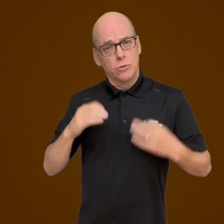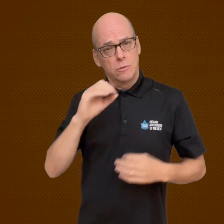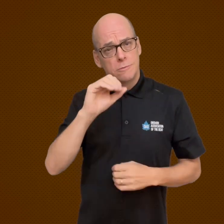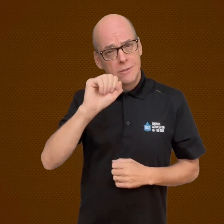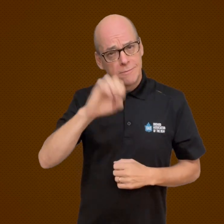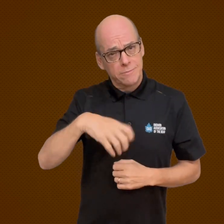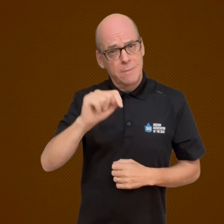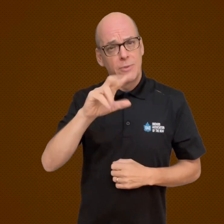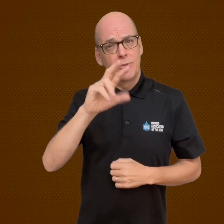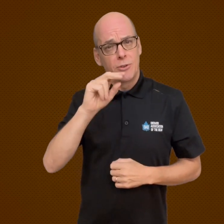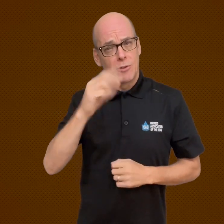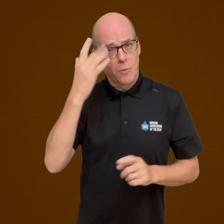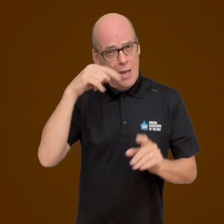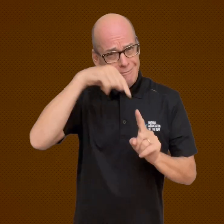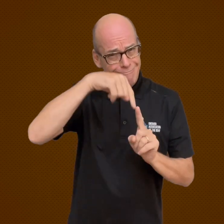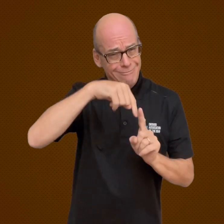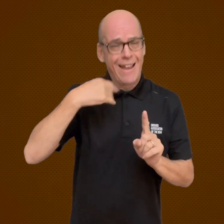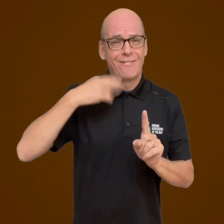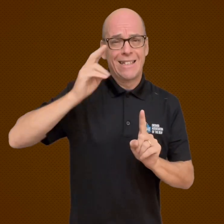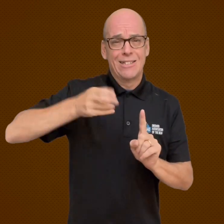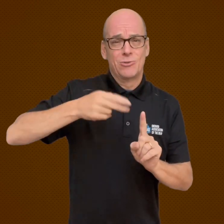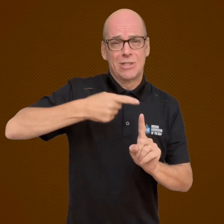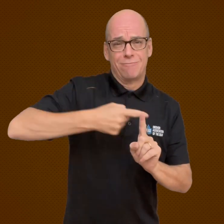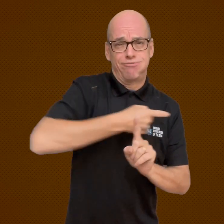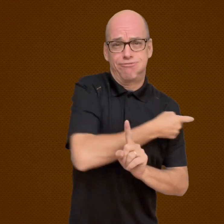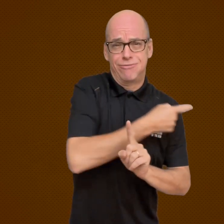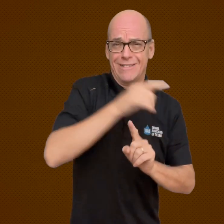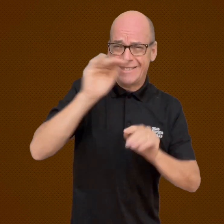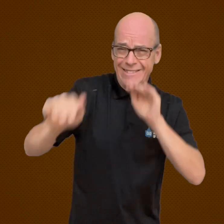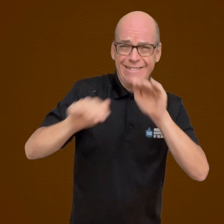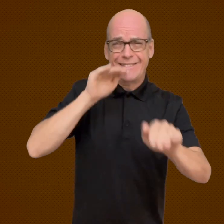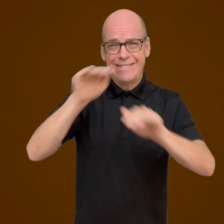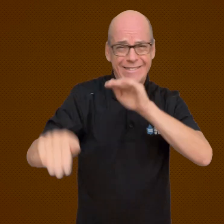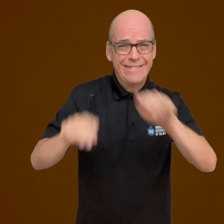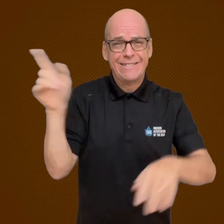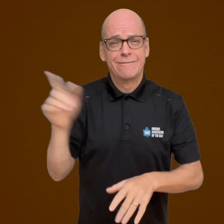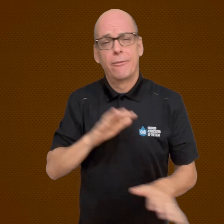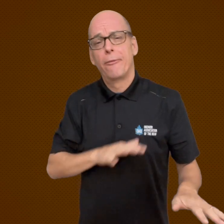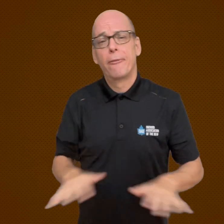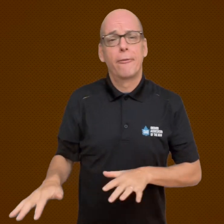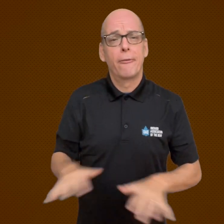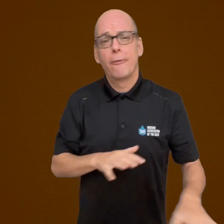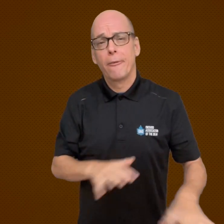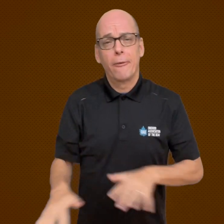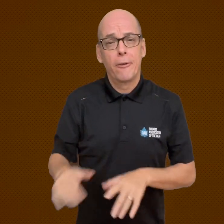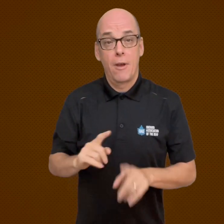on September 30th because of the history behind it. It was not taken seriously